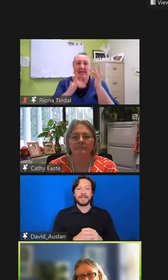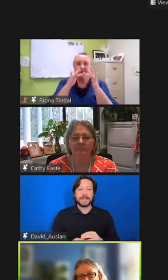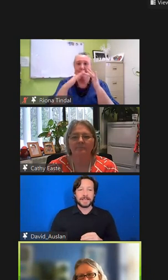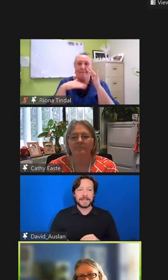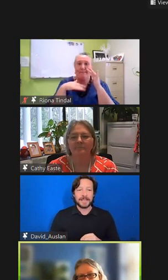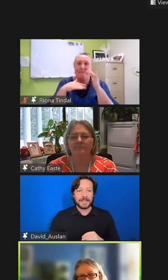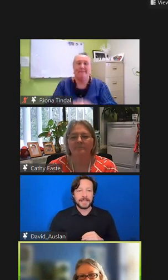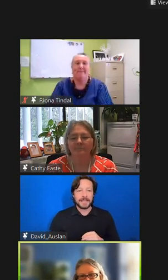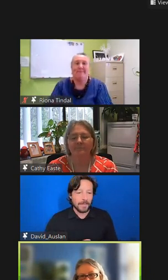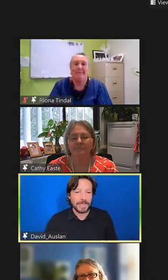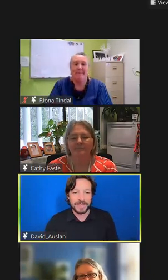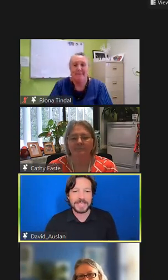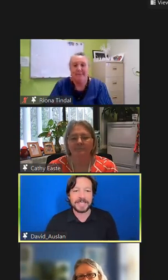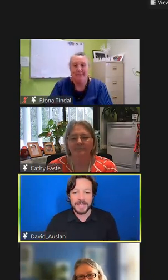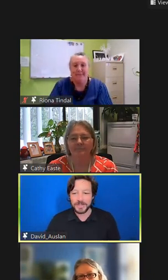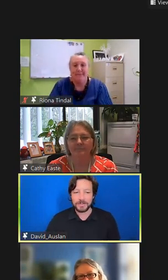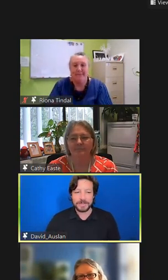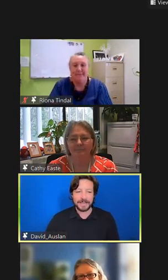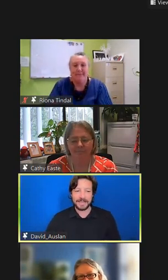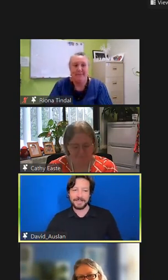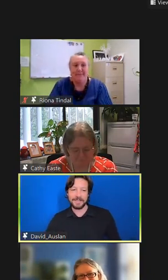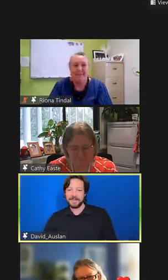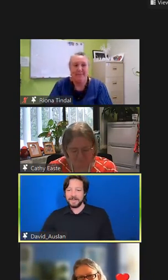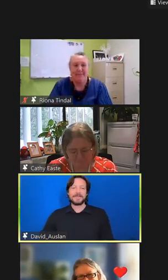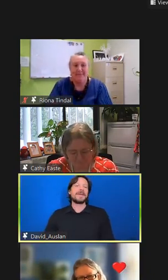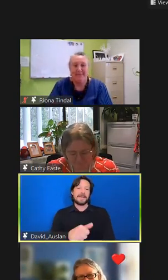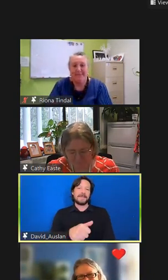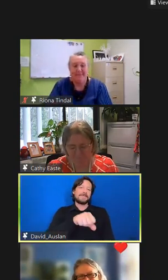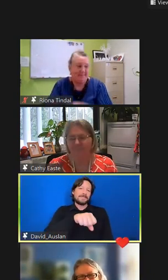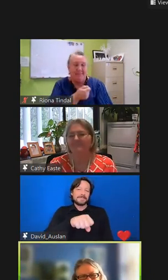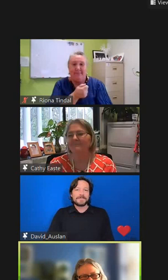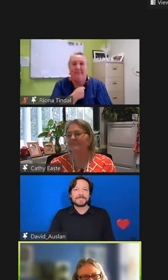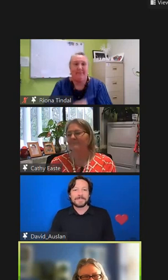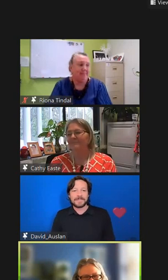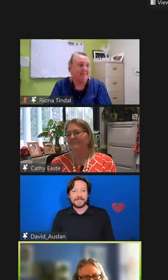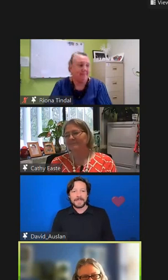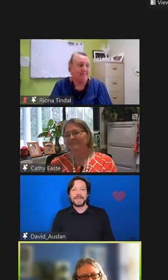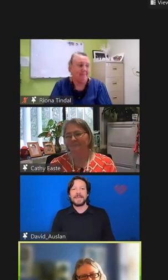presentation. It was absolutely brilliant. DAVID: I believe his internet has dropped out. Yes, Darlene. DARLENE: It's absolutely brilliant